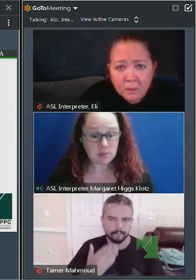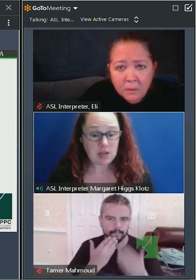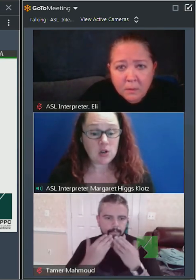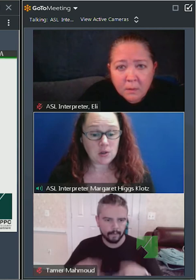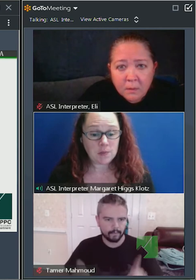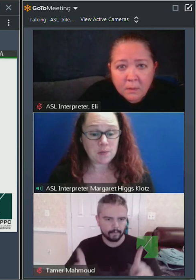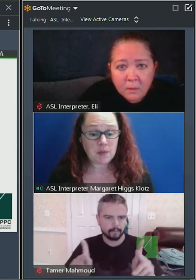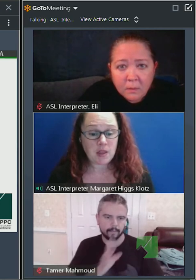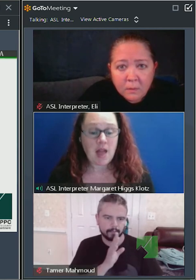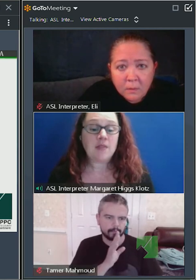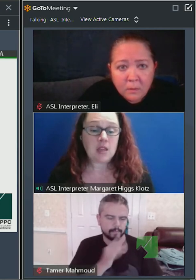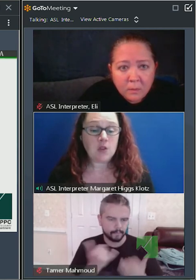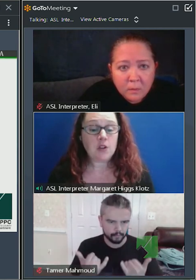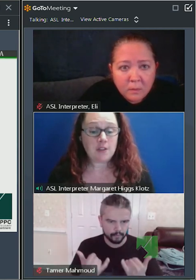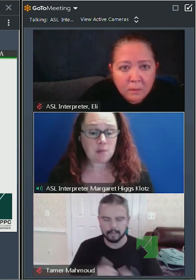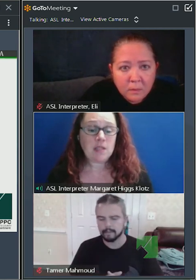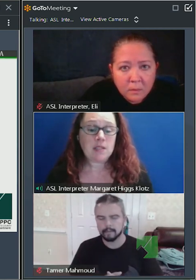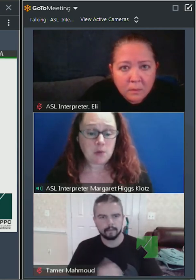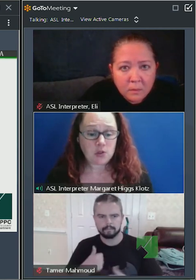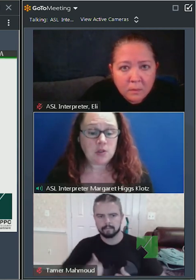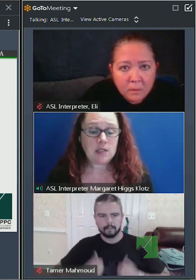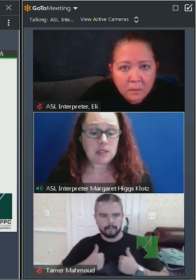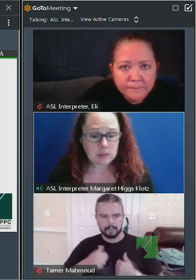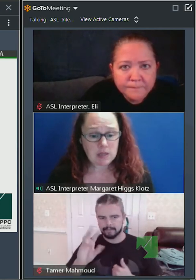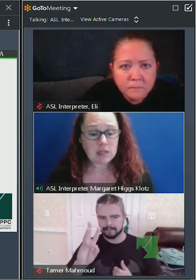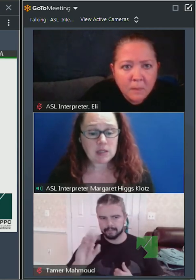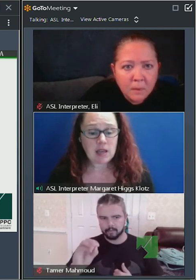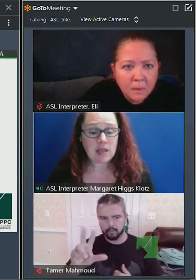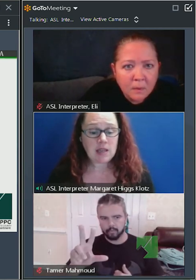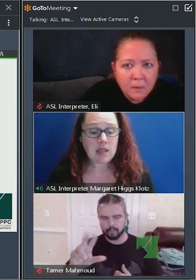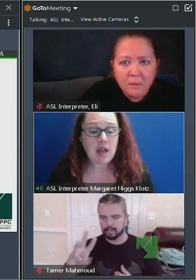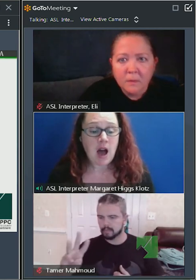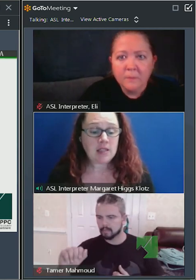I'm Tamira. And thank you for giving me this opportunity to just speak today.